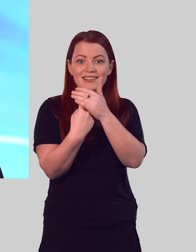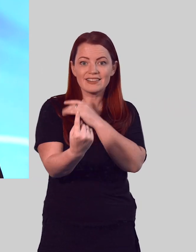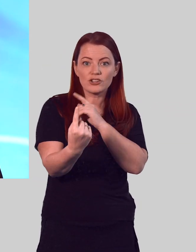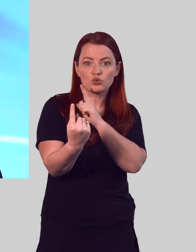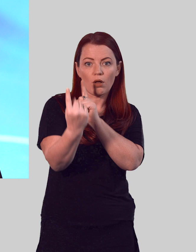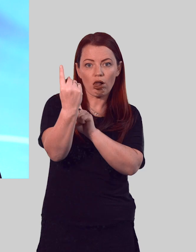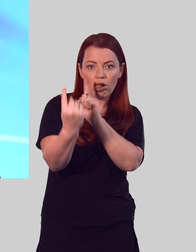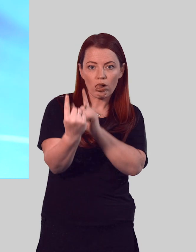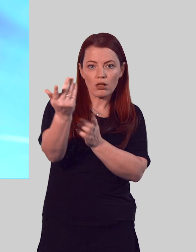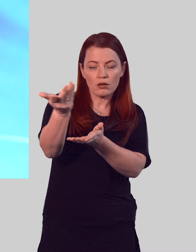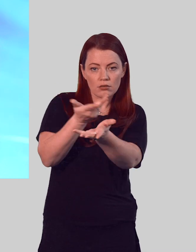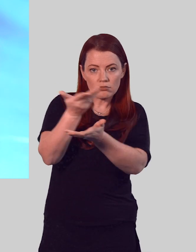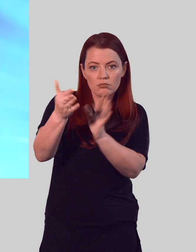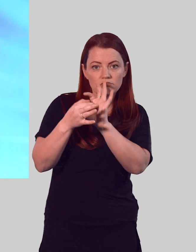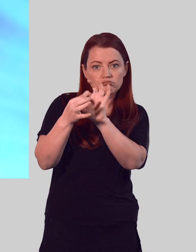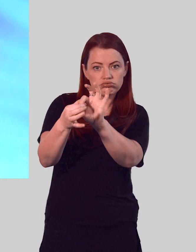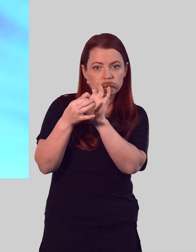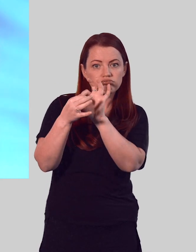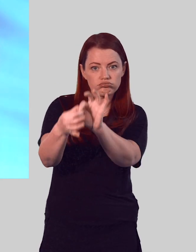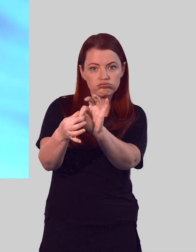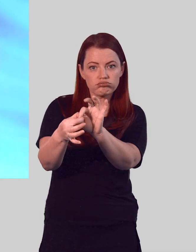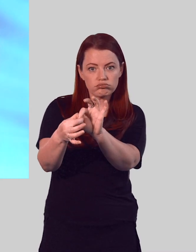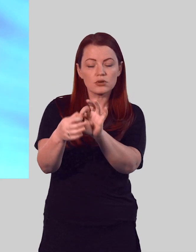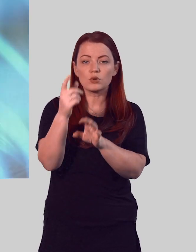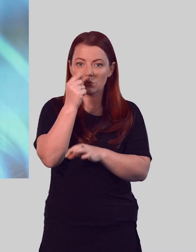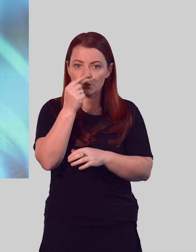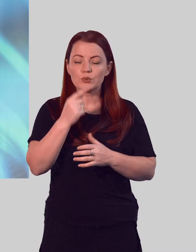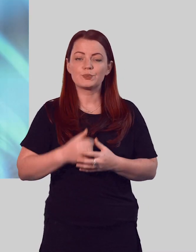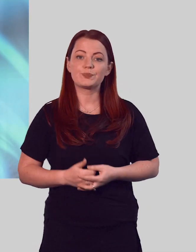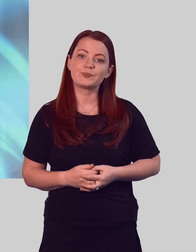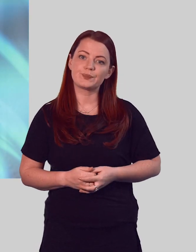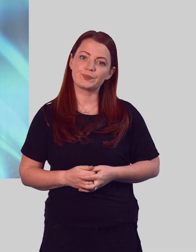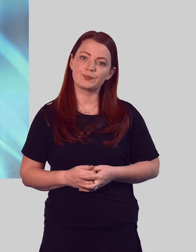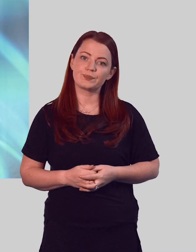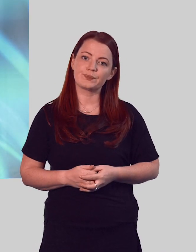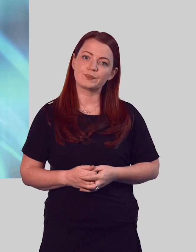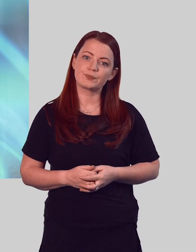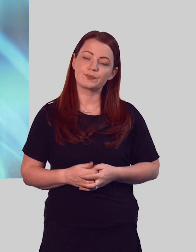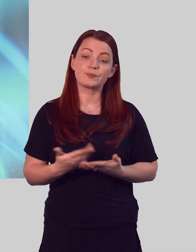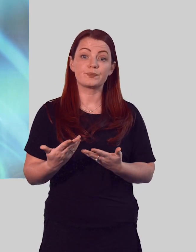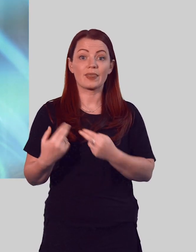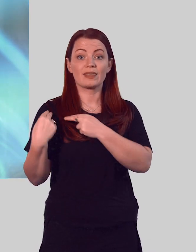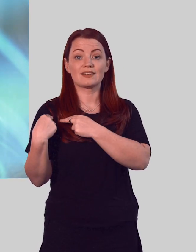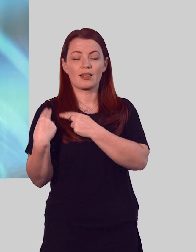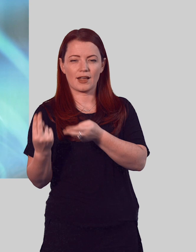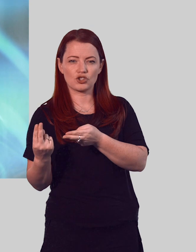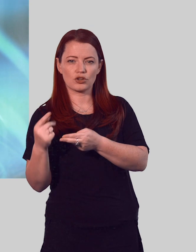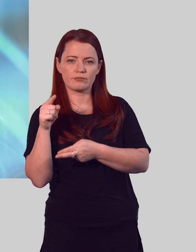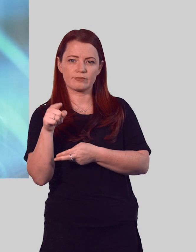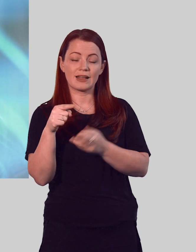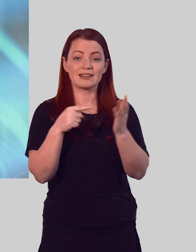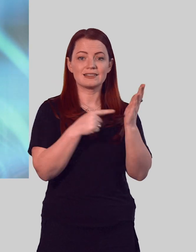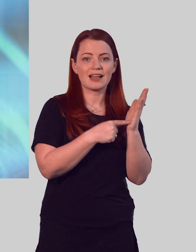with participants on the digital theatre piece. In The Delegation Tassos Stevens sums